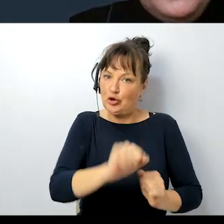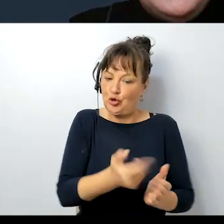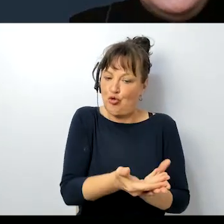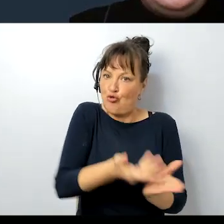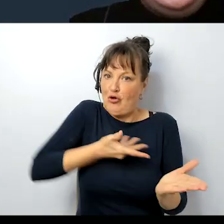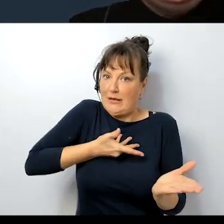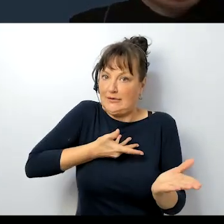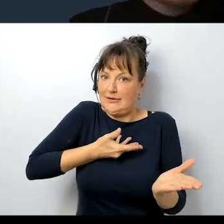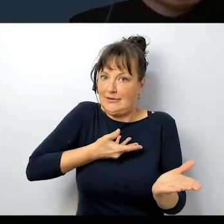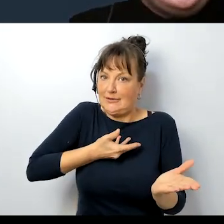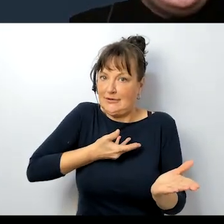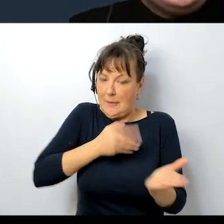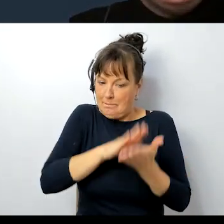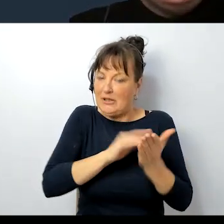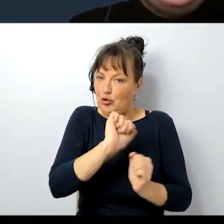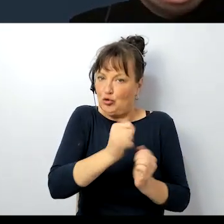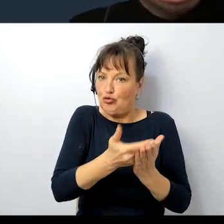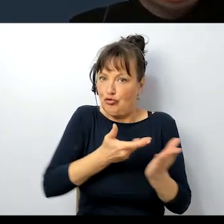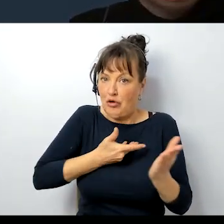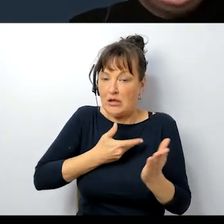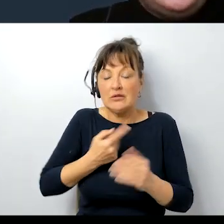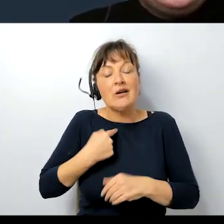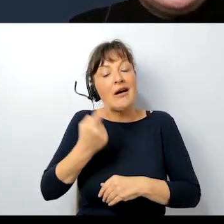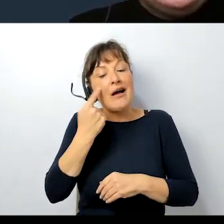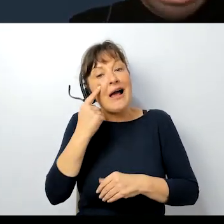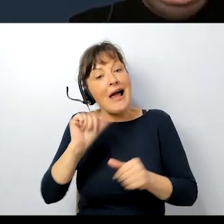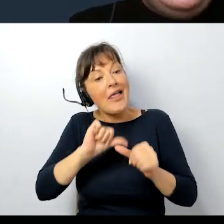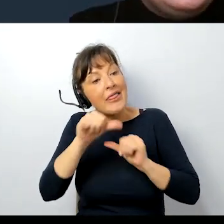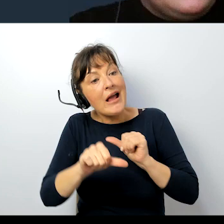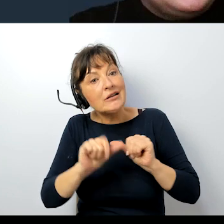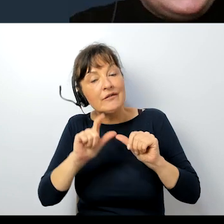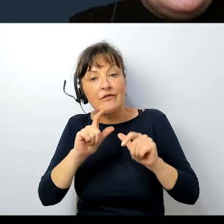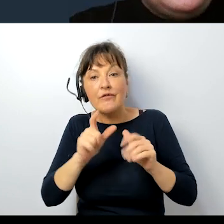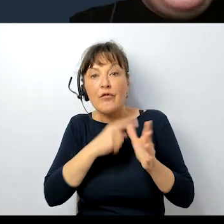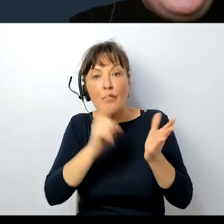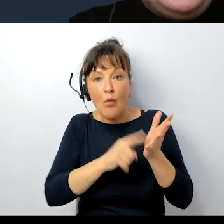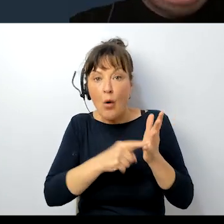out more about individual rights on the my world of work website and this will be sent in the pack